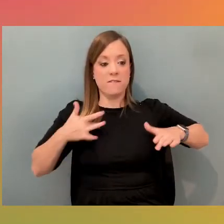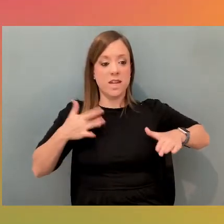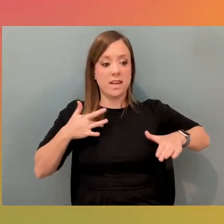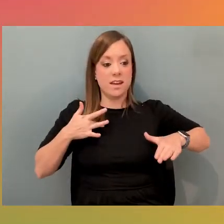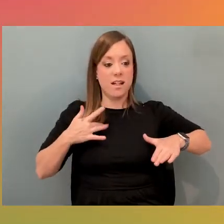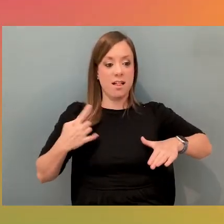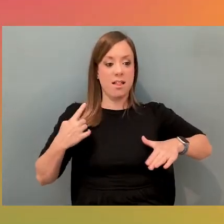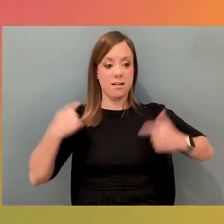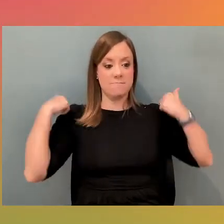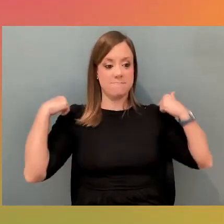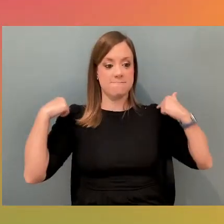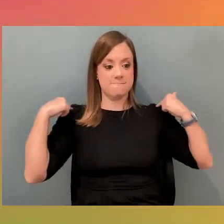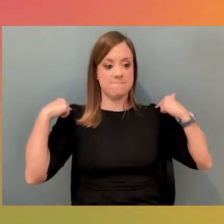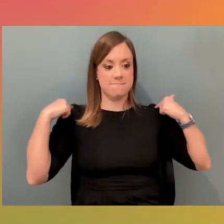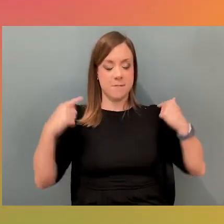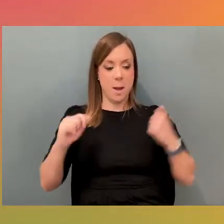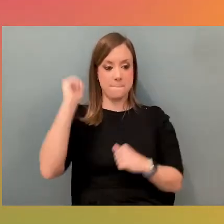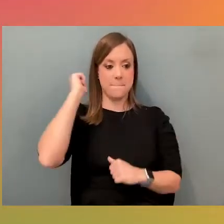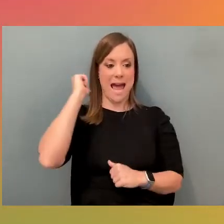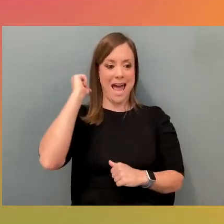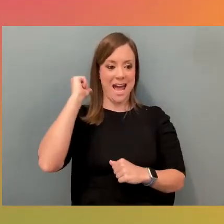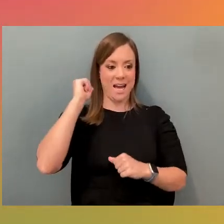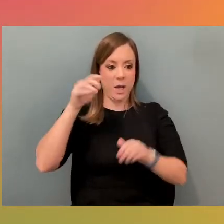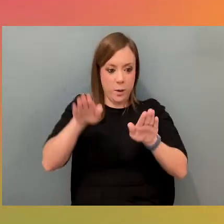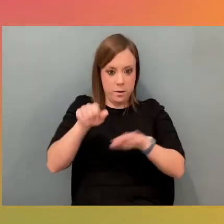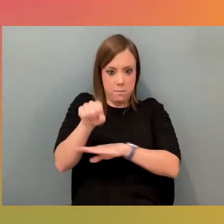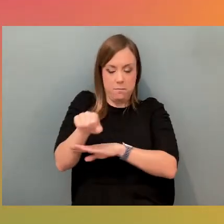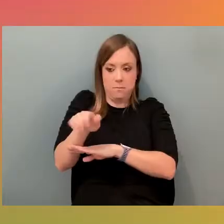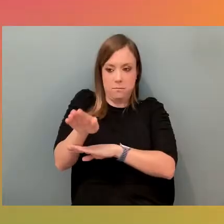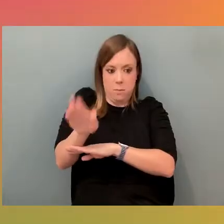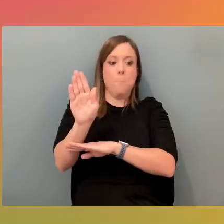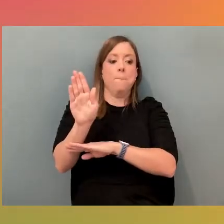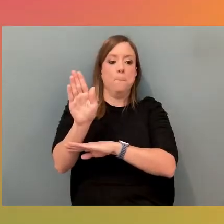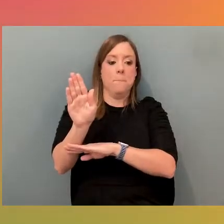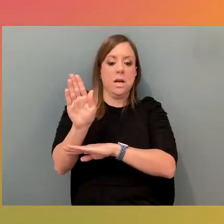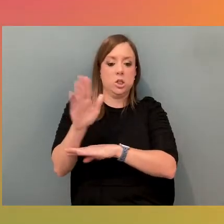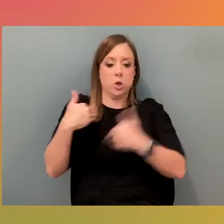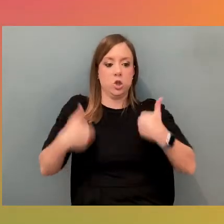KEEP WRAPPING THE ELBOWS BACK AND FEEL THE UPPER BACK DOING